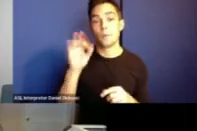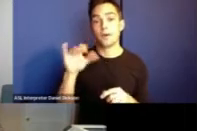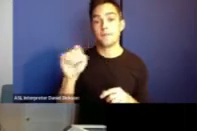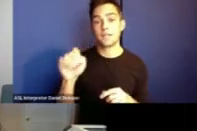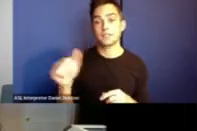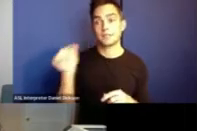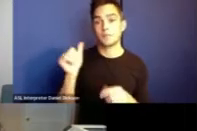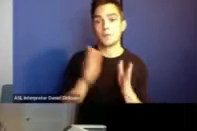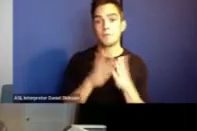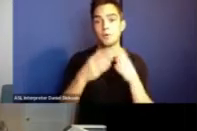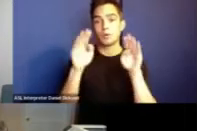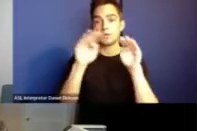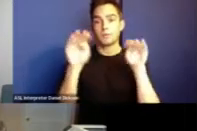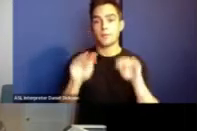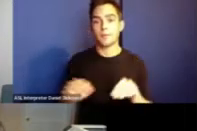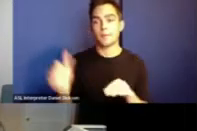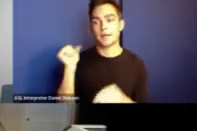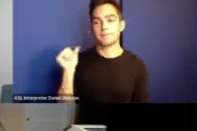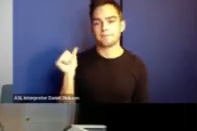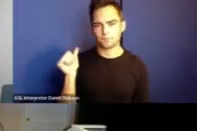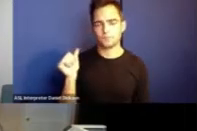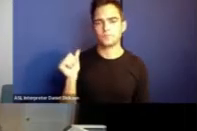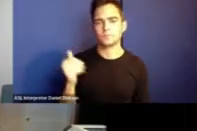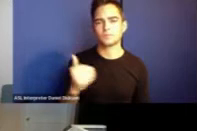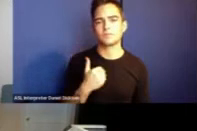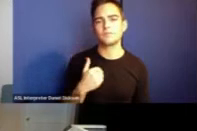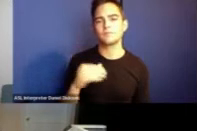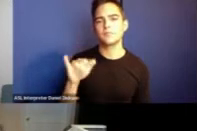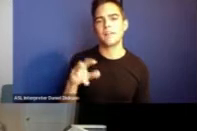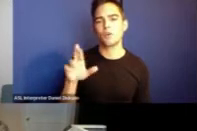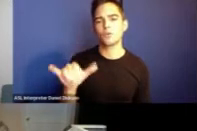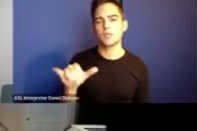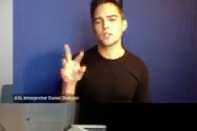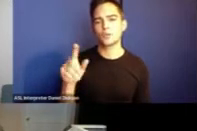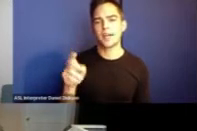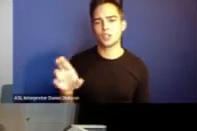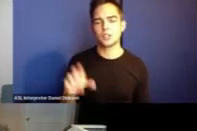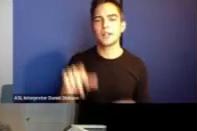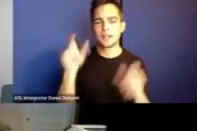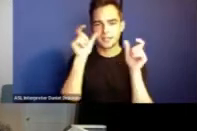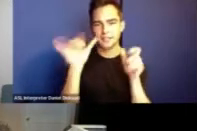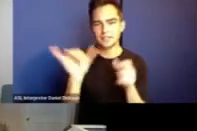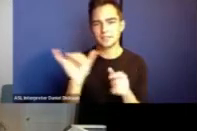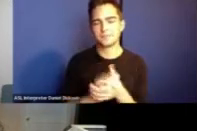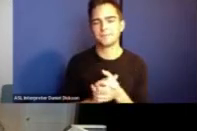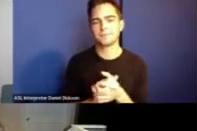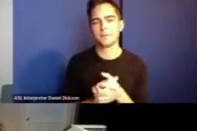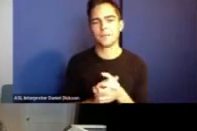bookcase behind me. I have on an ivory sweater and I'm wearing glasses. I really was honored